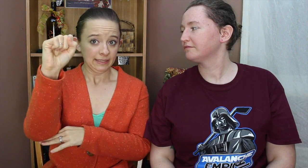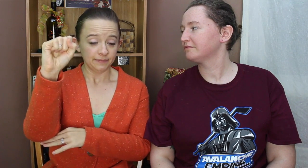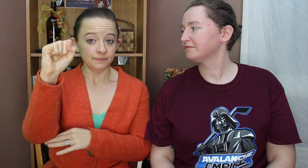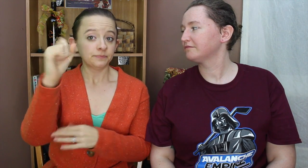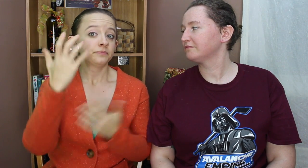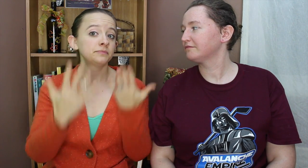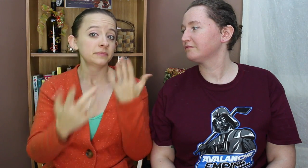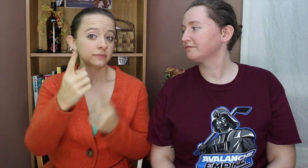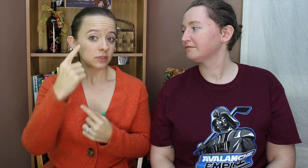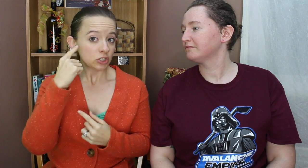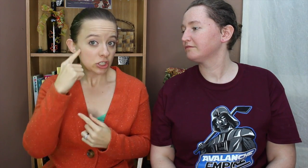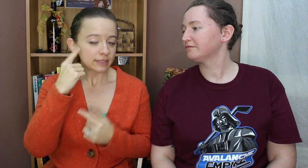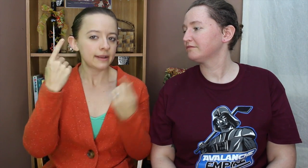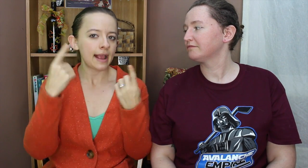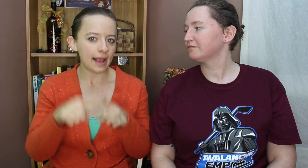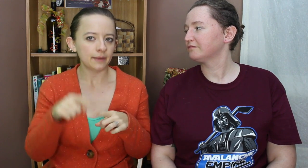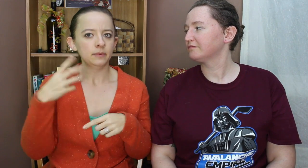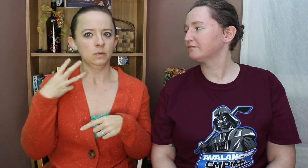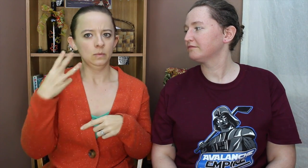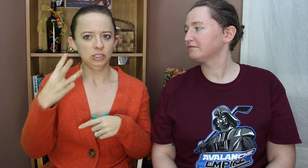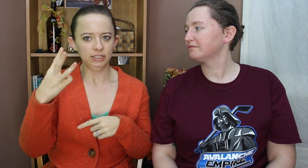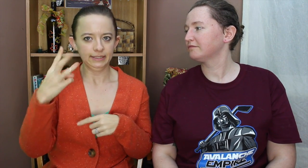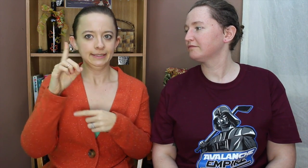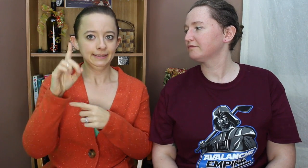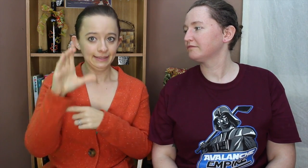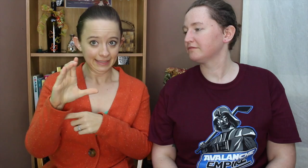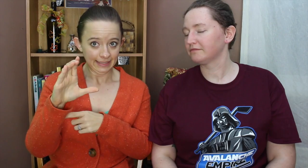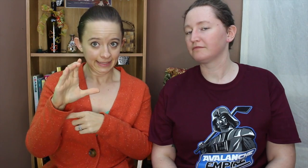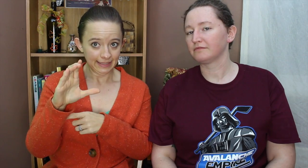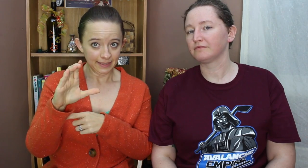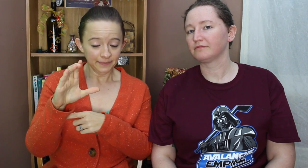talking about the Deaf protest. So maybe you heard. It happened in